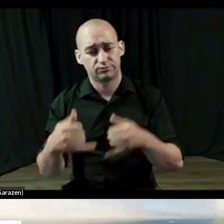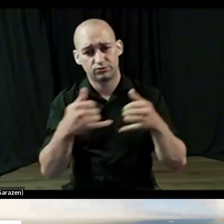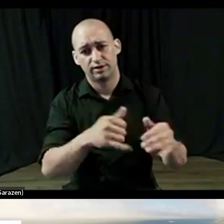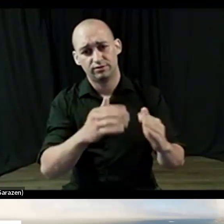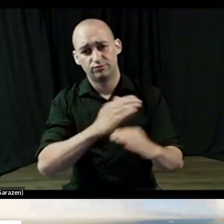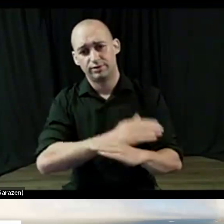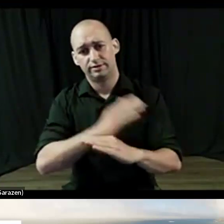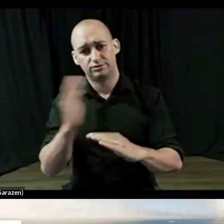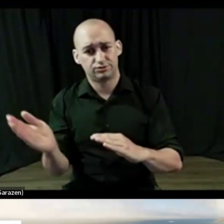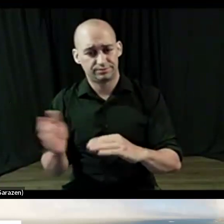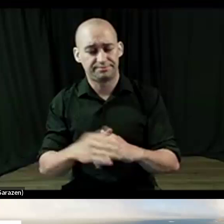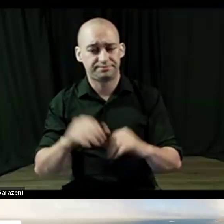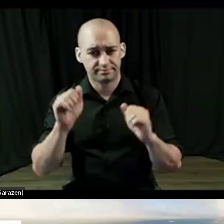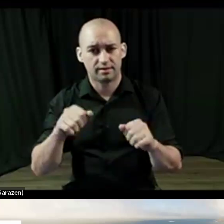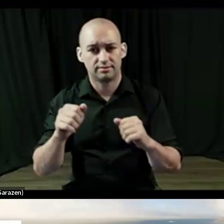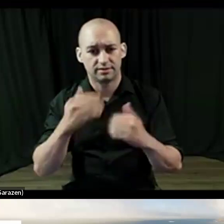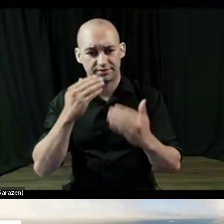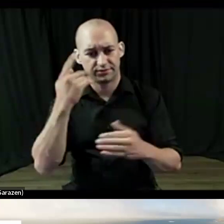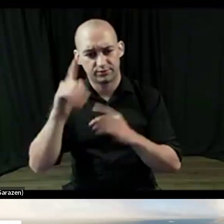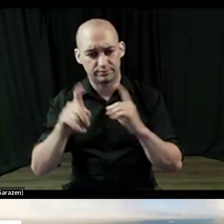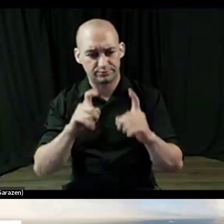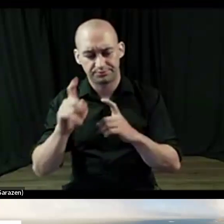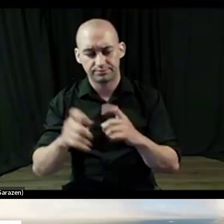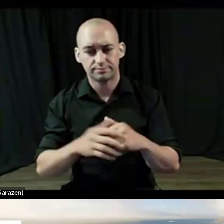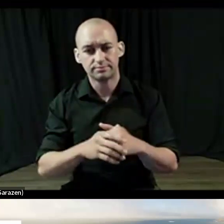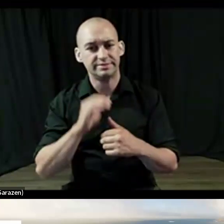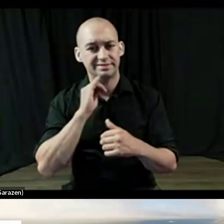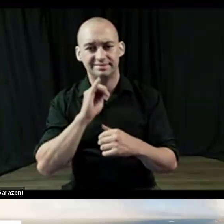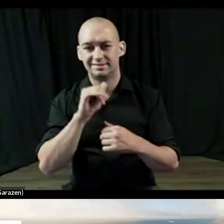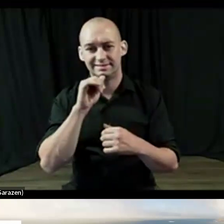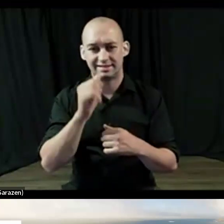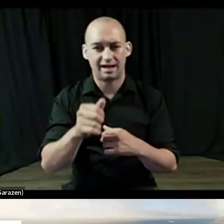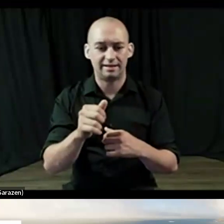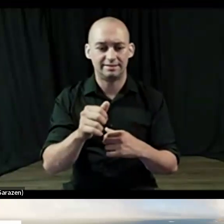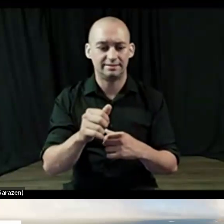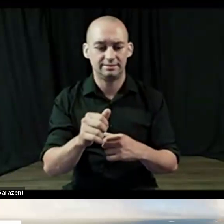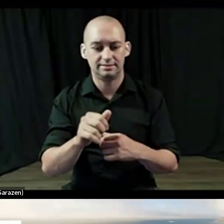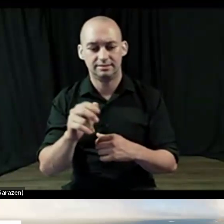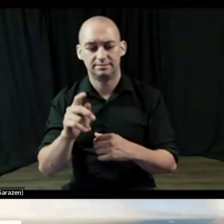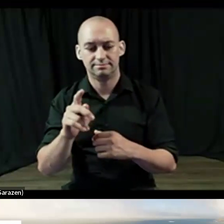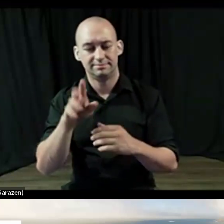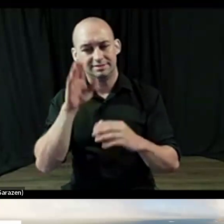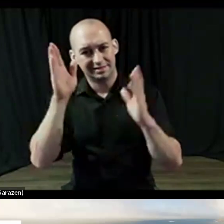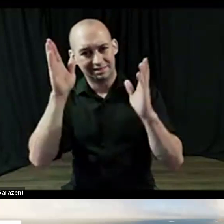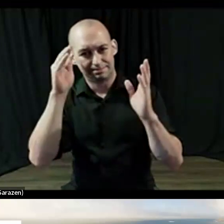Yeah. Thanks for the question there. Is not a projected allocation cause what we are right